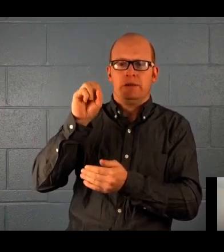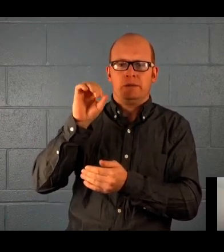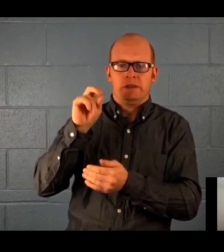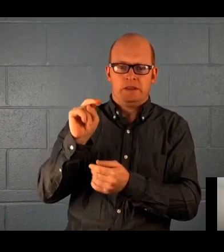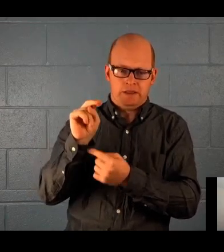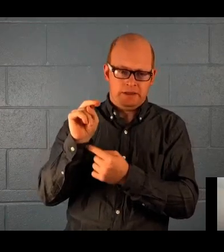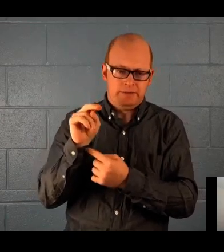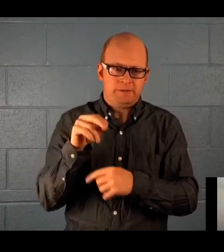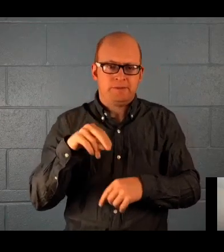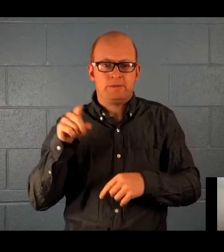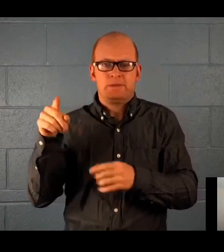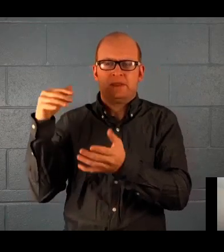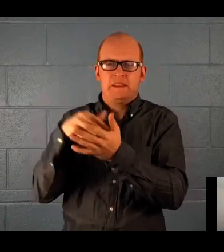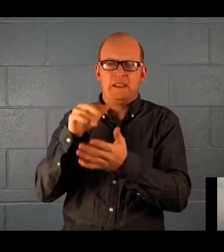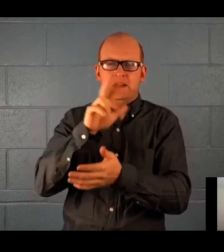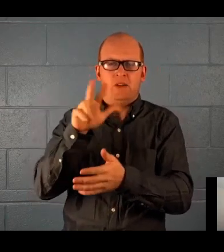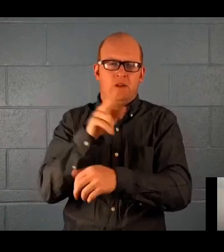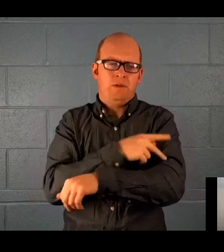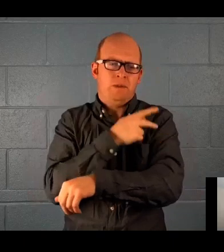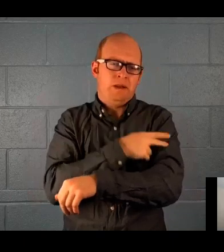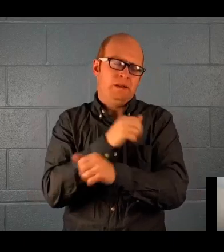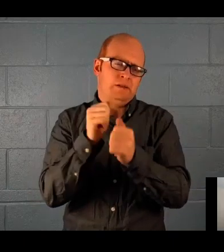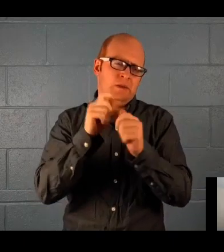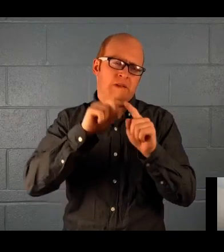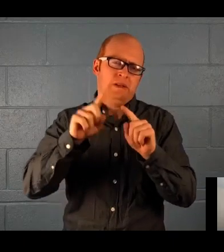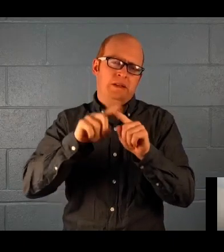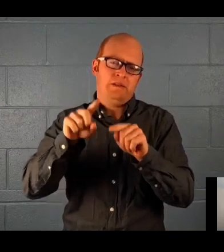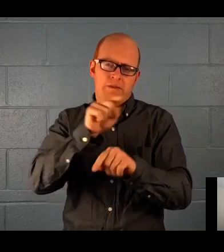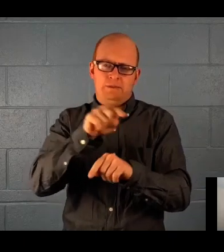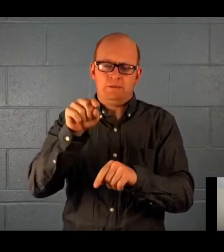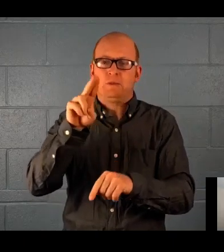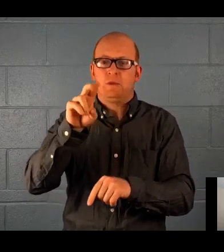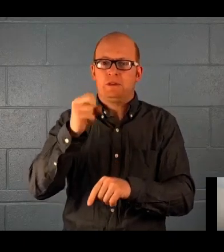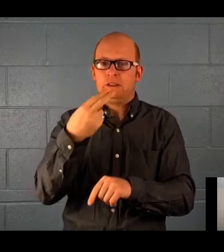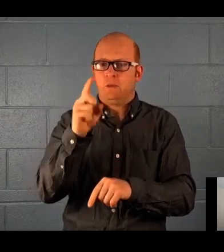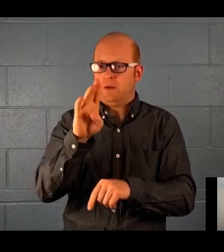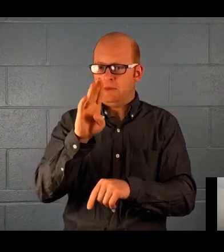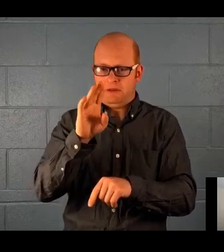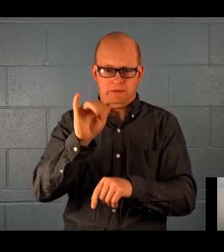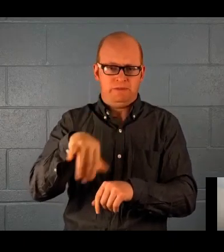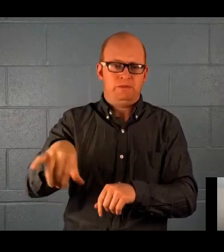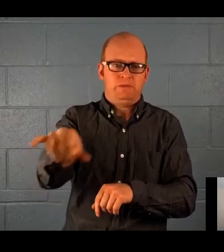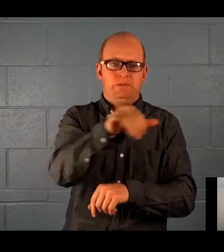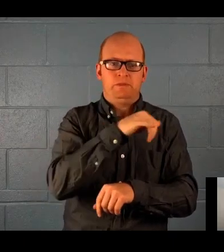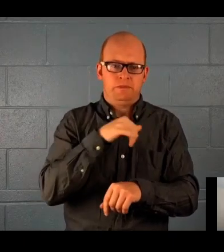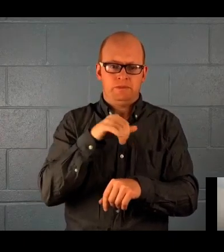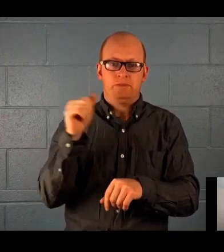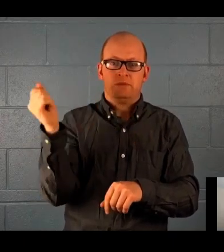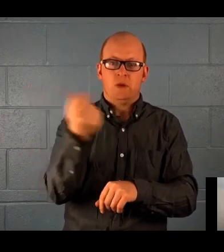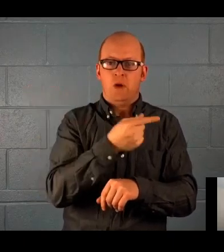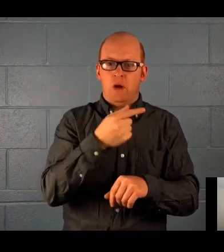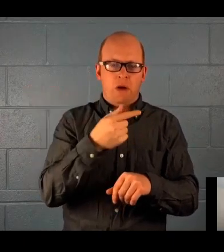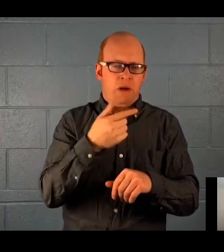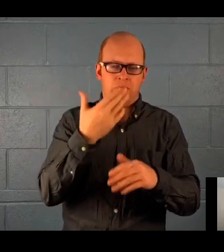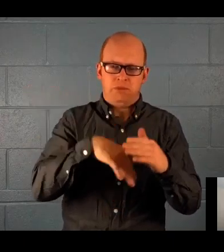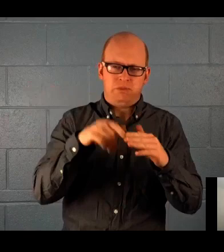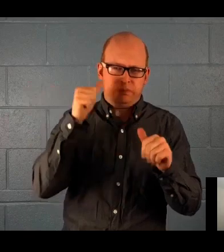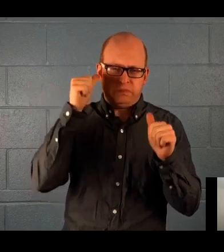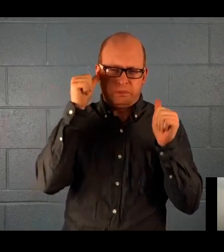In this study, he studied 33 different patients with USH1b. All of whom had severe bilateral hearing loss